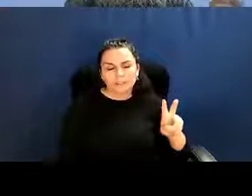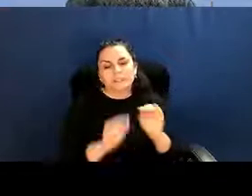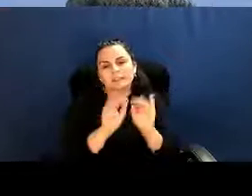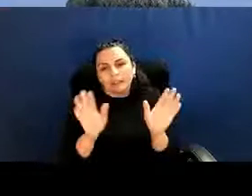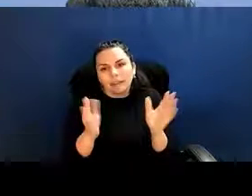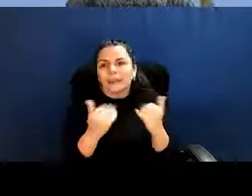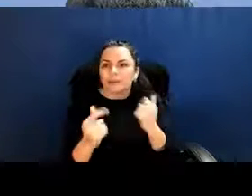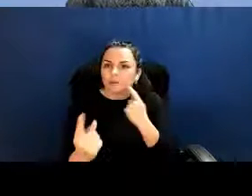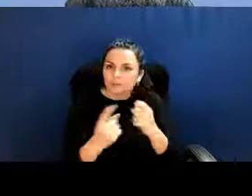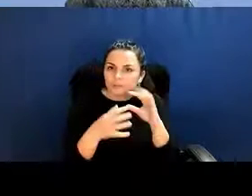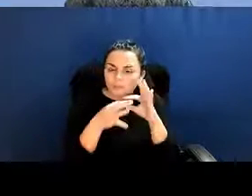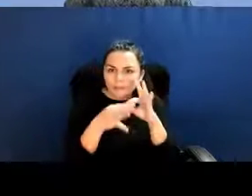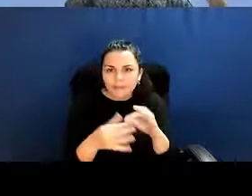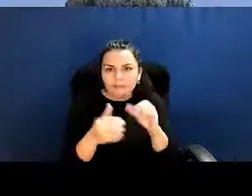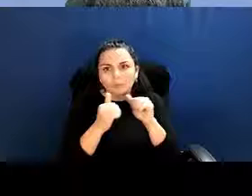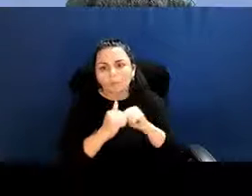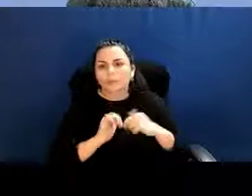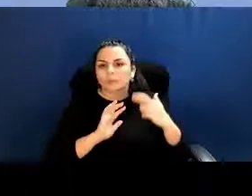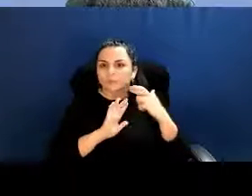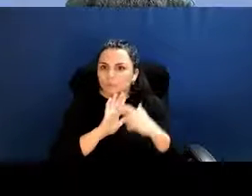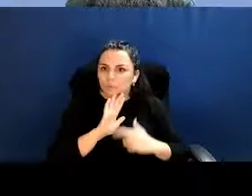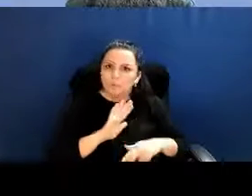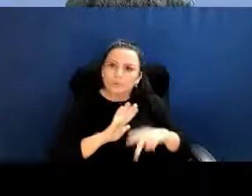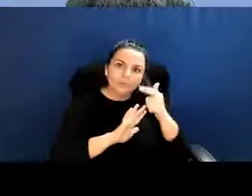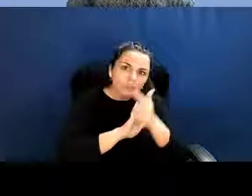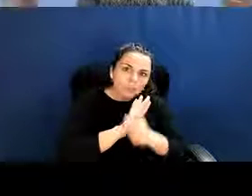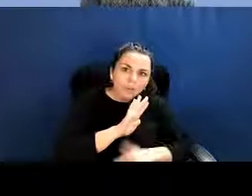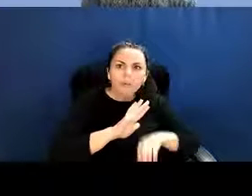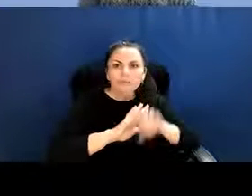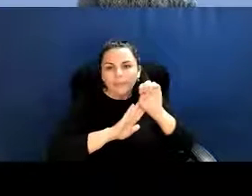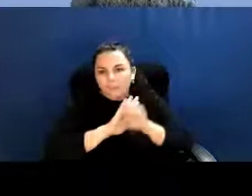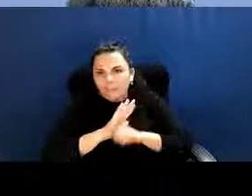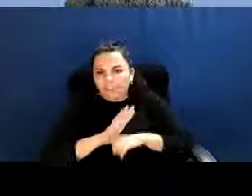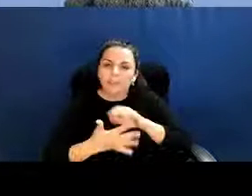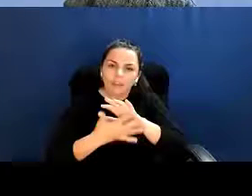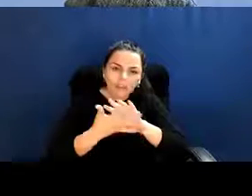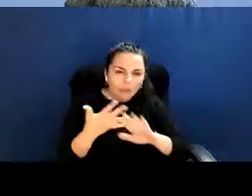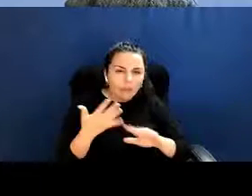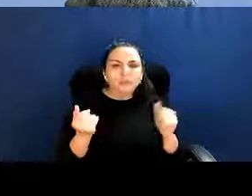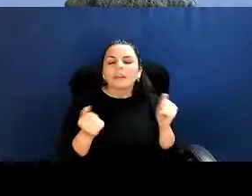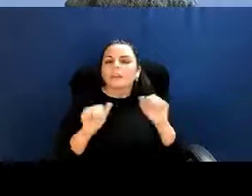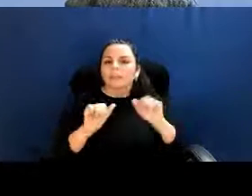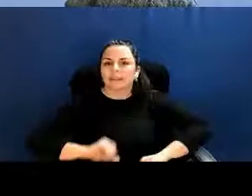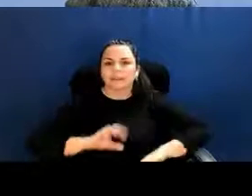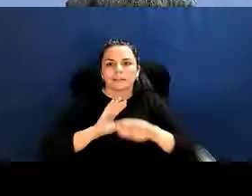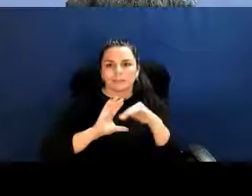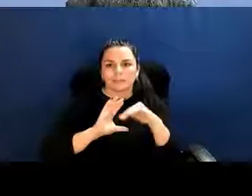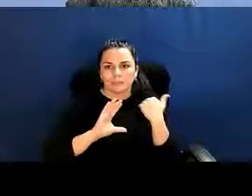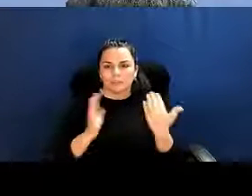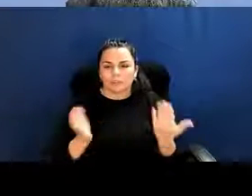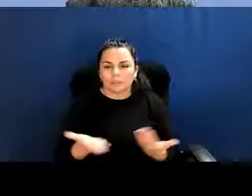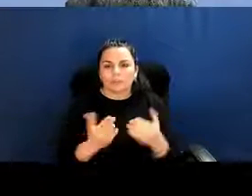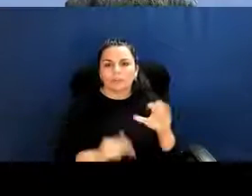to human subjects protections to the ethics of human subjects protections. Yes, feel free to write us at OHRP@hhs.gov.